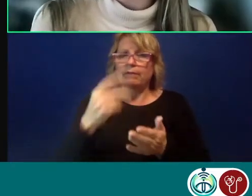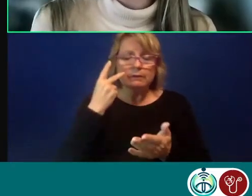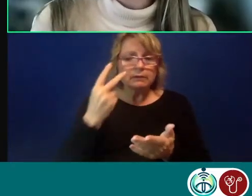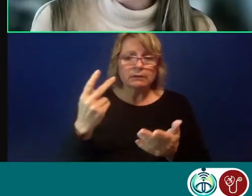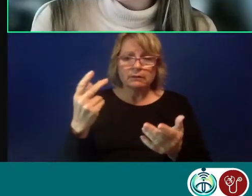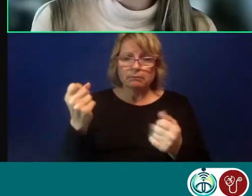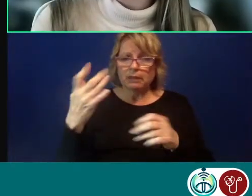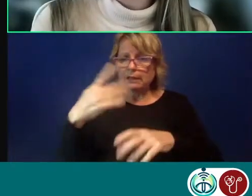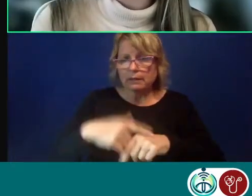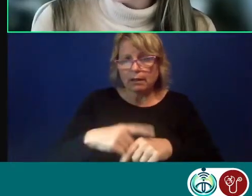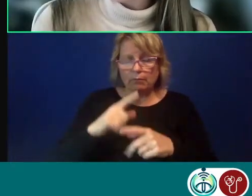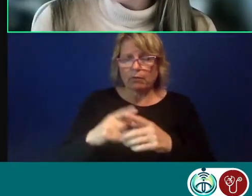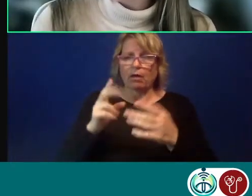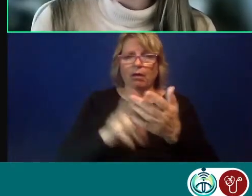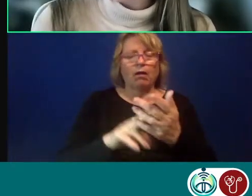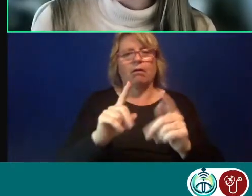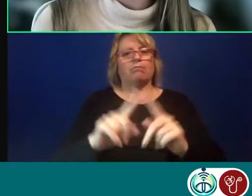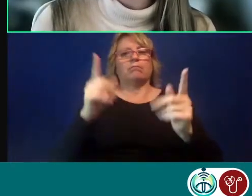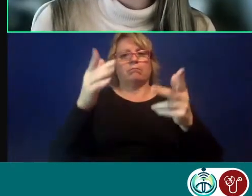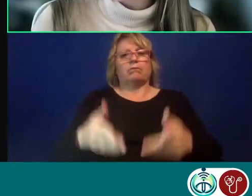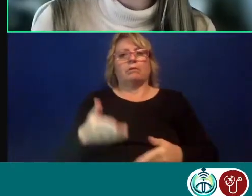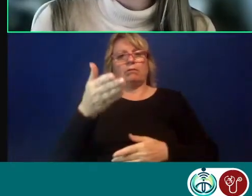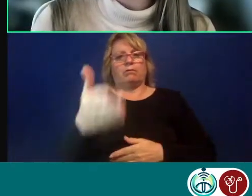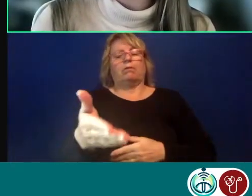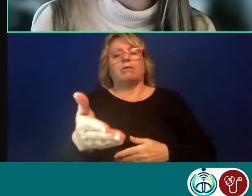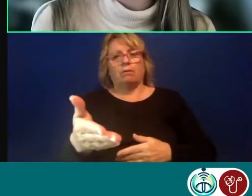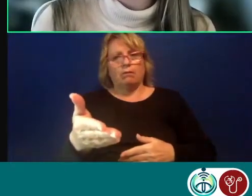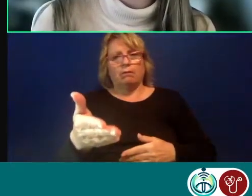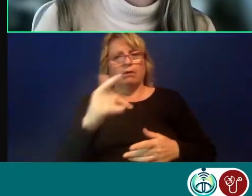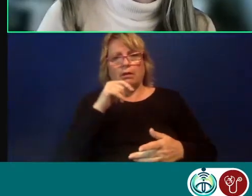And when he logged on, there was a different provider because he hadn't been alerted that that